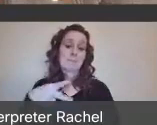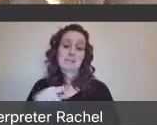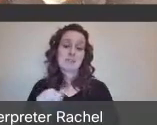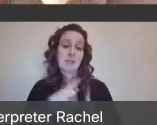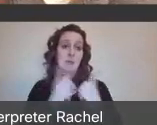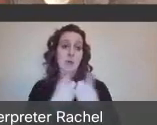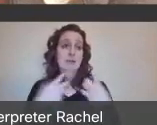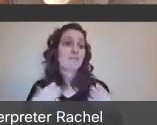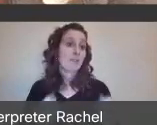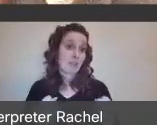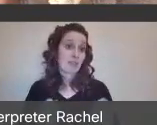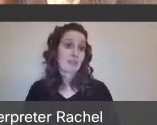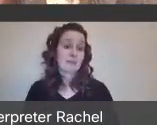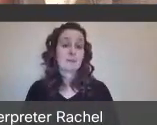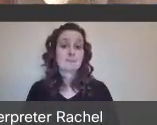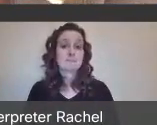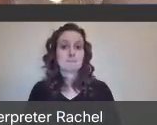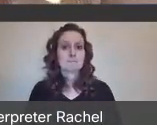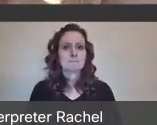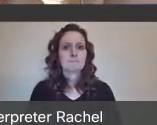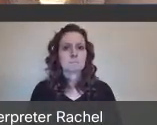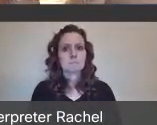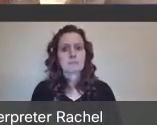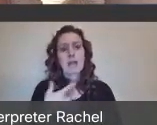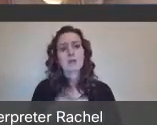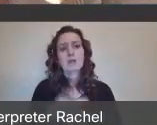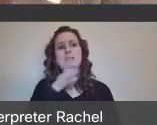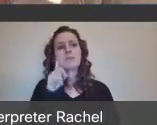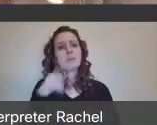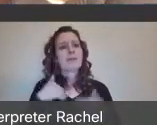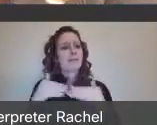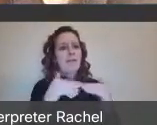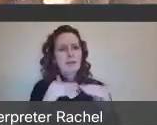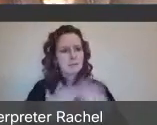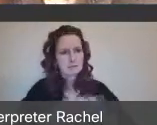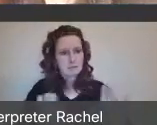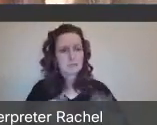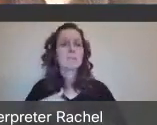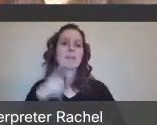I think, I don't want to speak for my colleagues, but I think it's probably fair to say that none